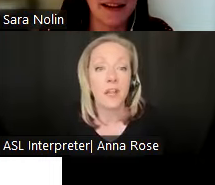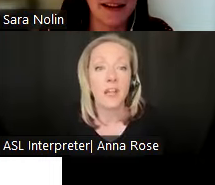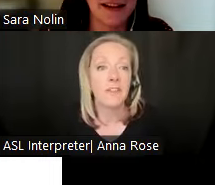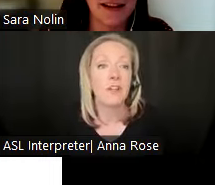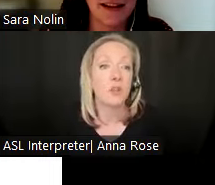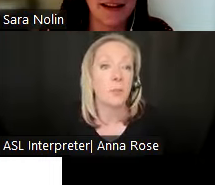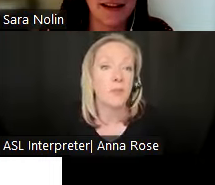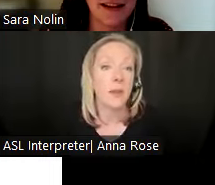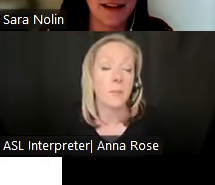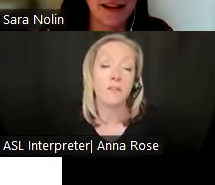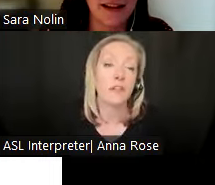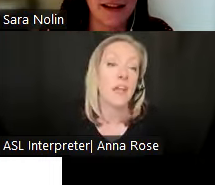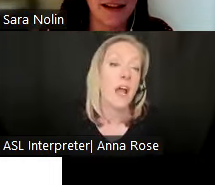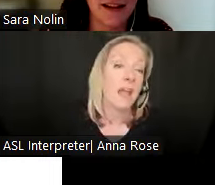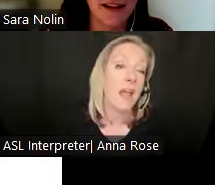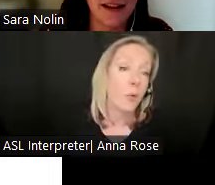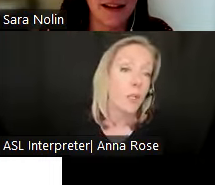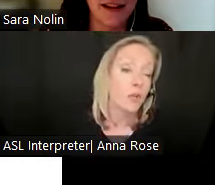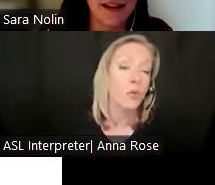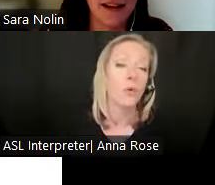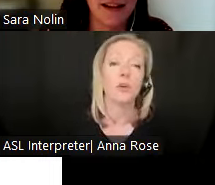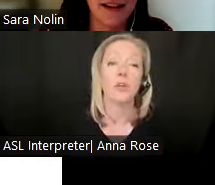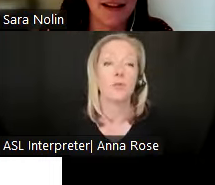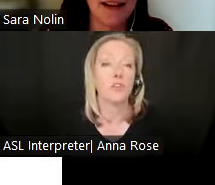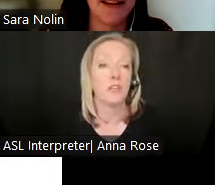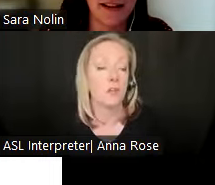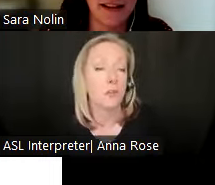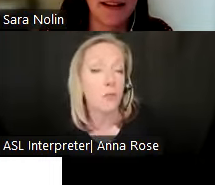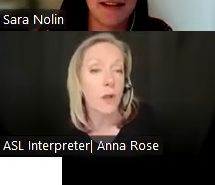how to sign even a little bit with them. Enough to say, “Hi, how are you?” or “Do you need to use the